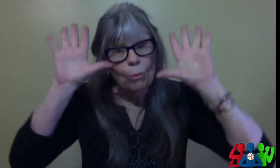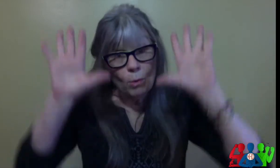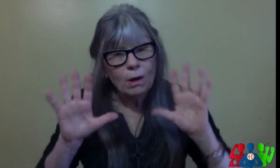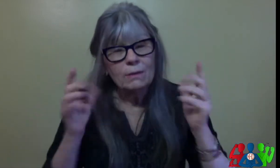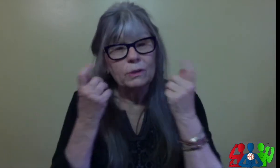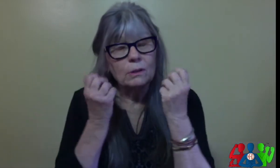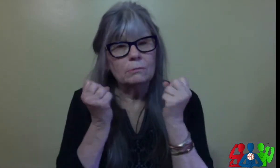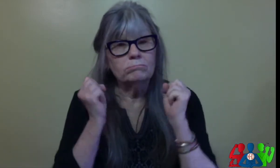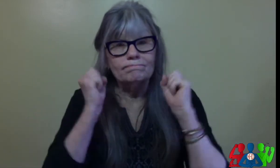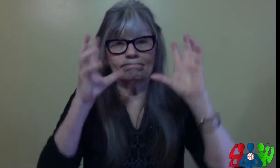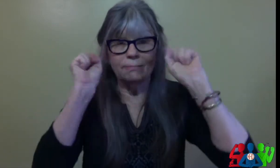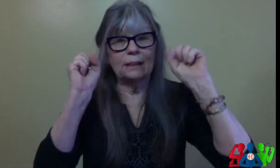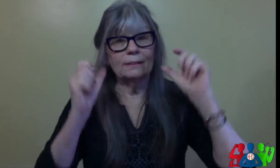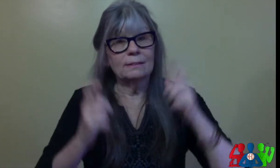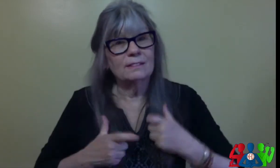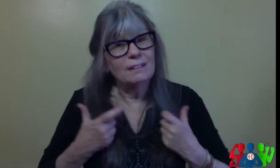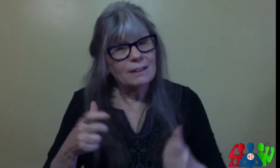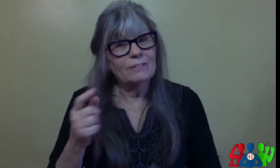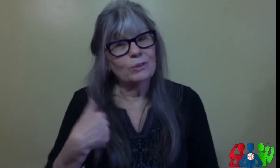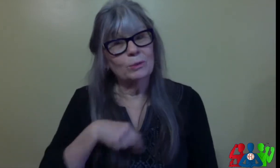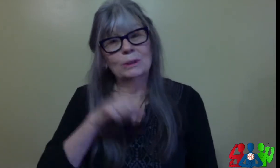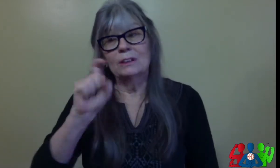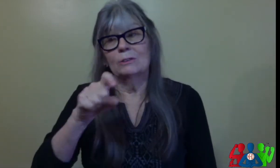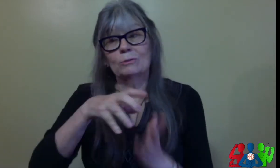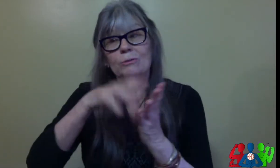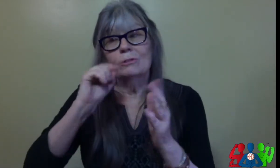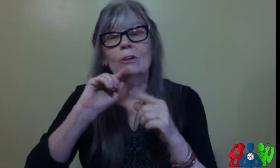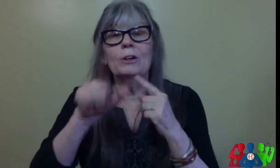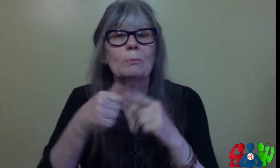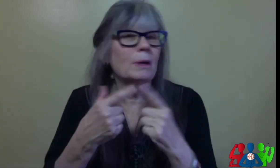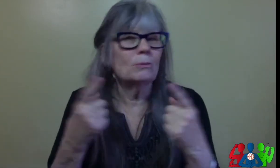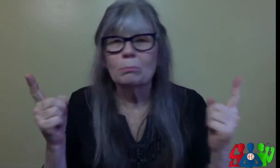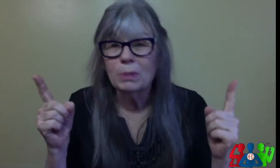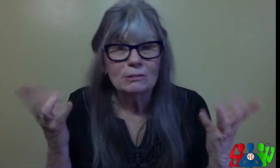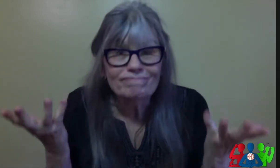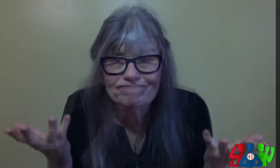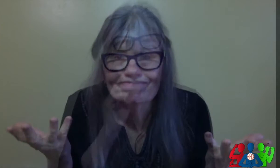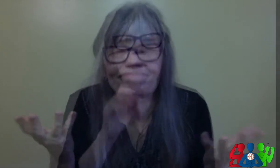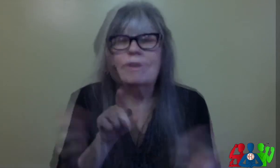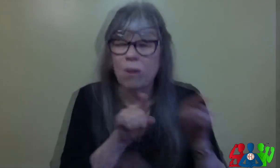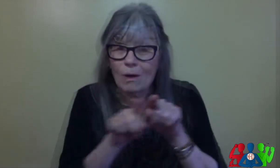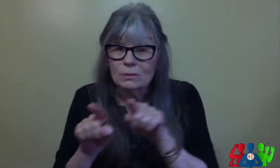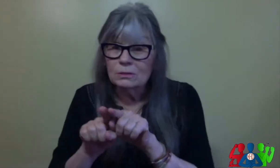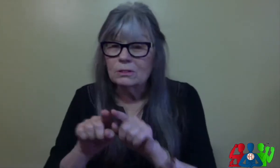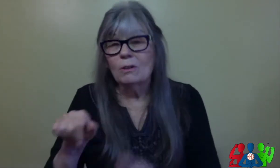know what may have happened in their lives, even though those things might have been amazing,